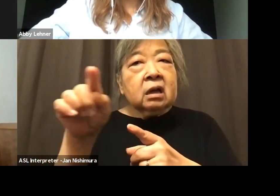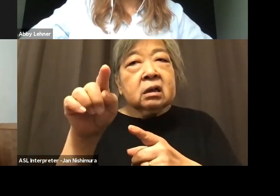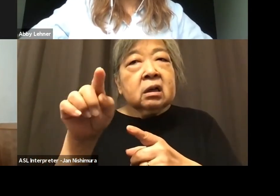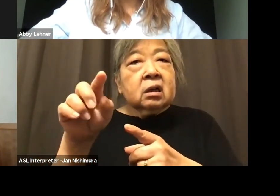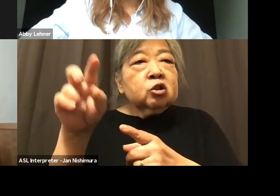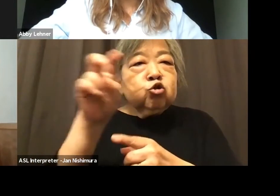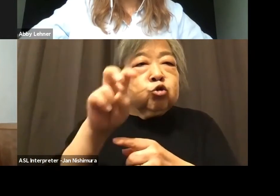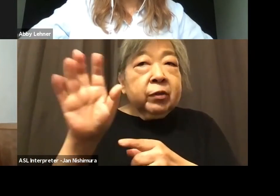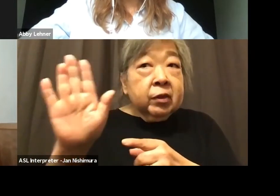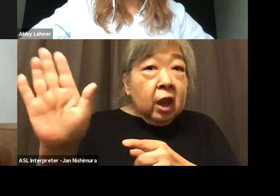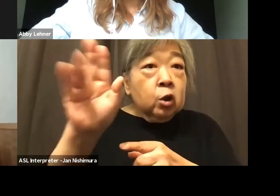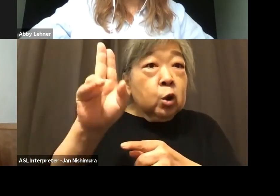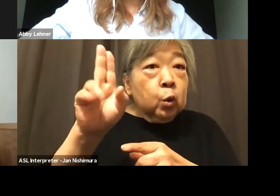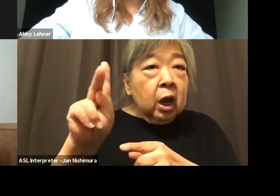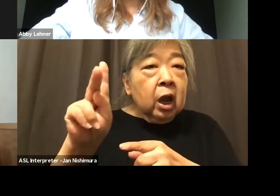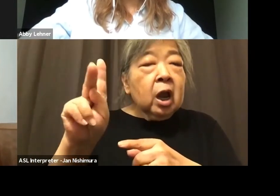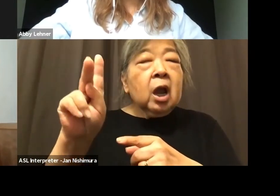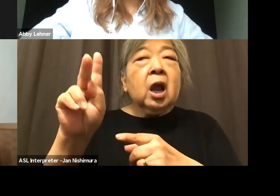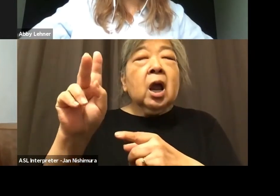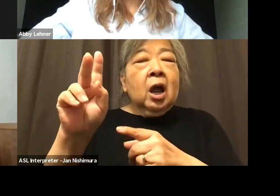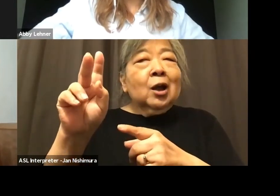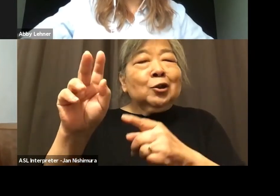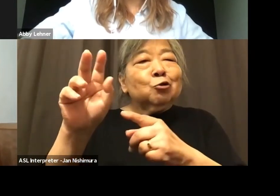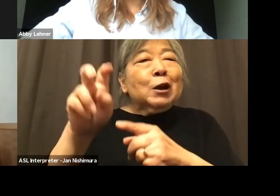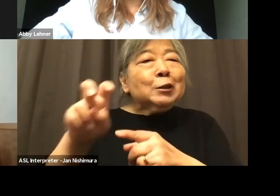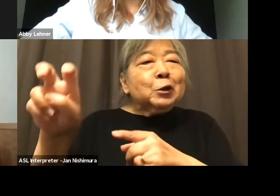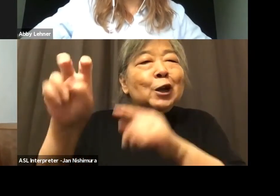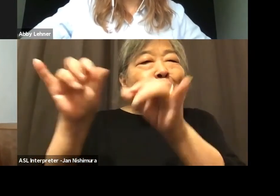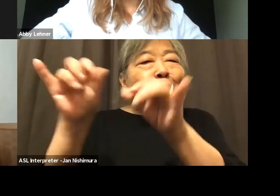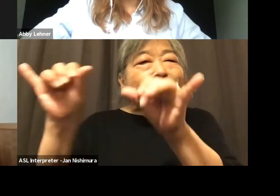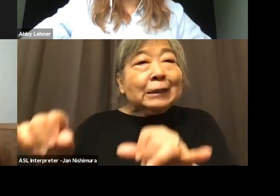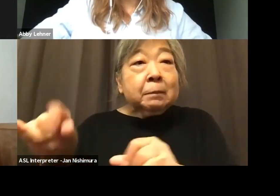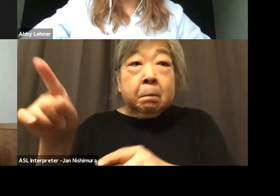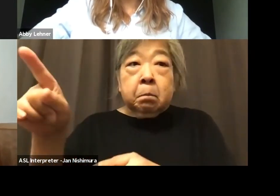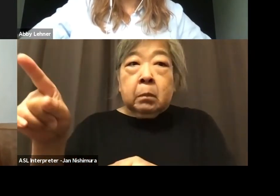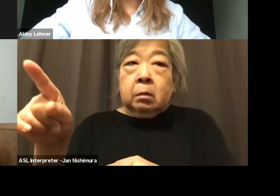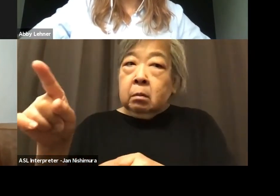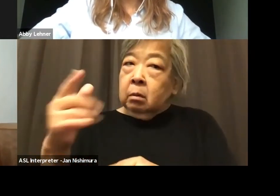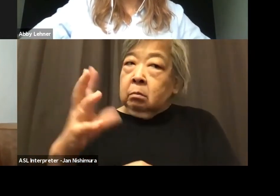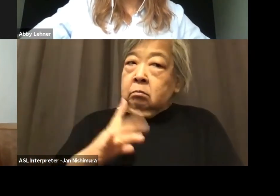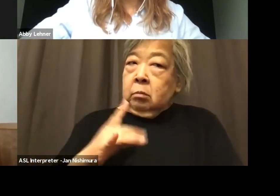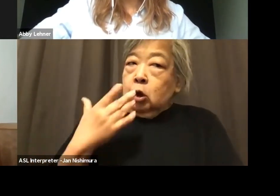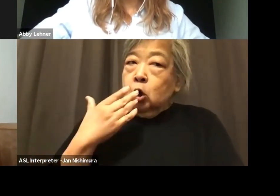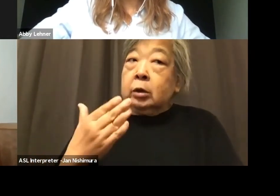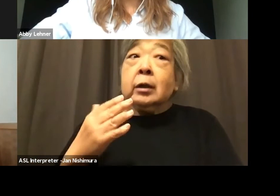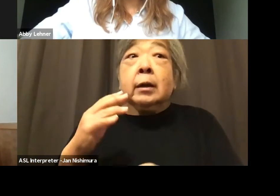system, better than New York it seems. So, yeah.